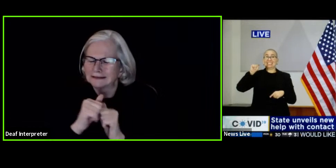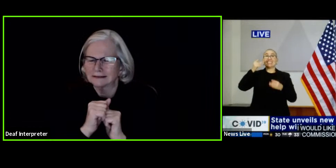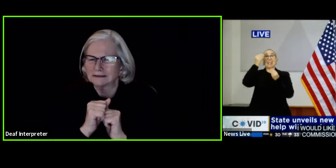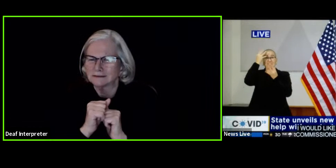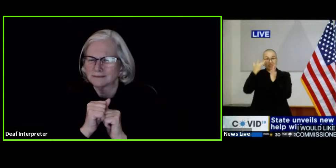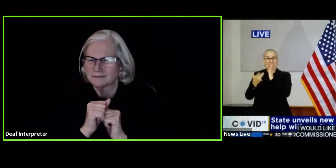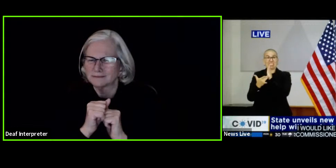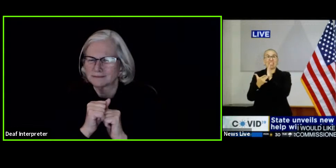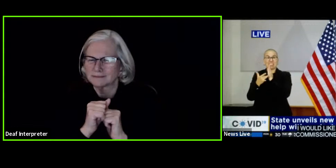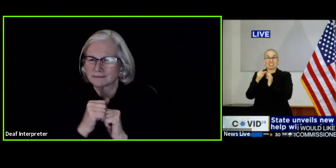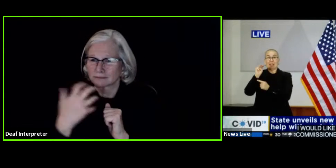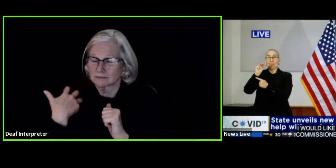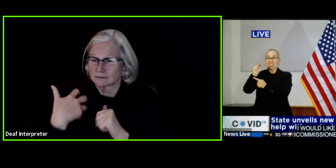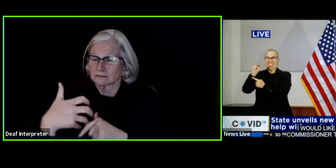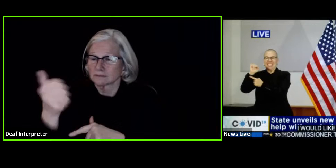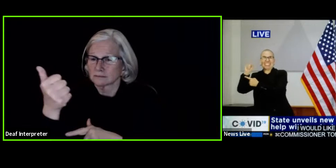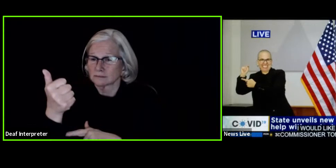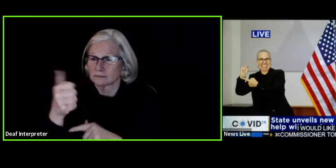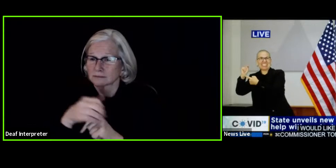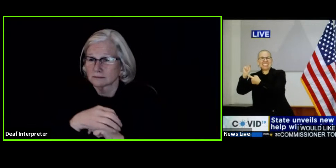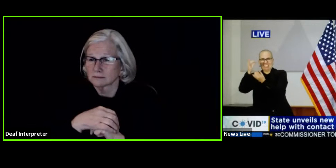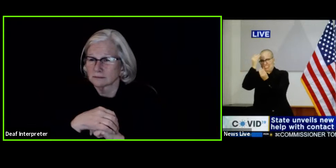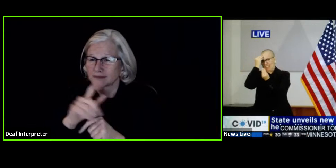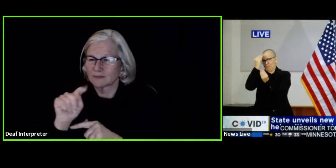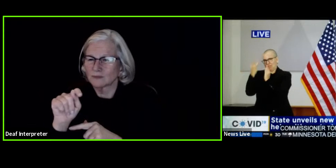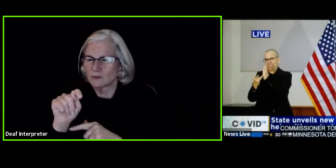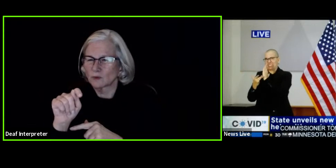DISEASE EXPERT. THIS IS THAT INTERCHANGE BETWEEN THOSE TWO